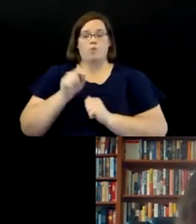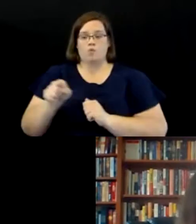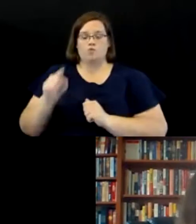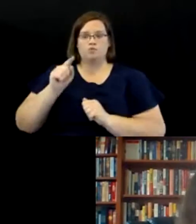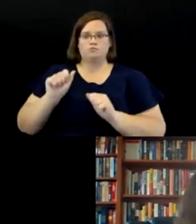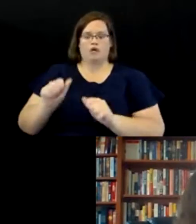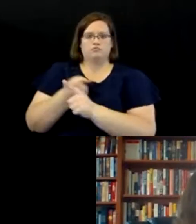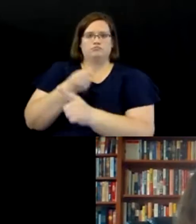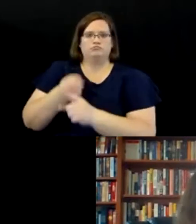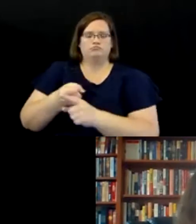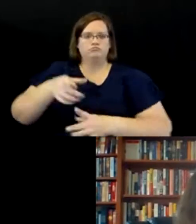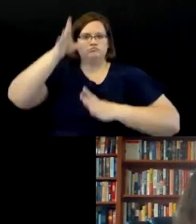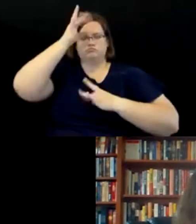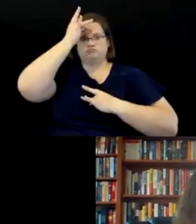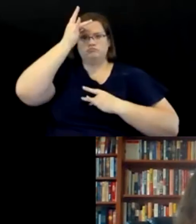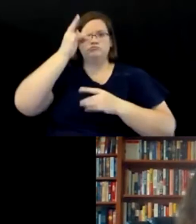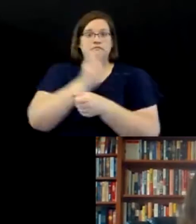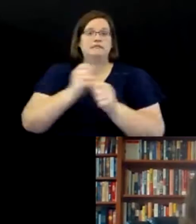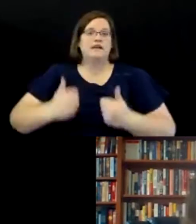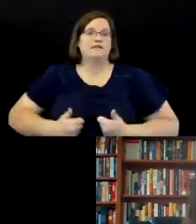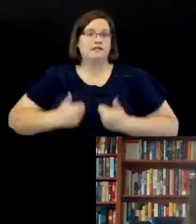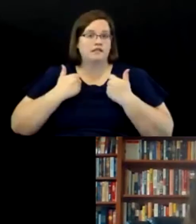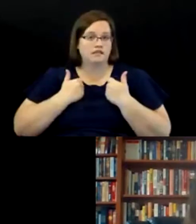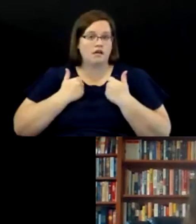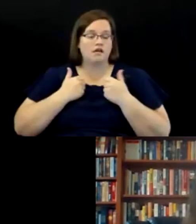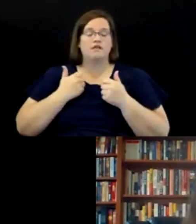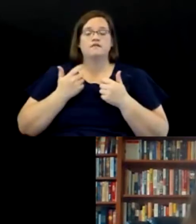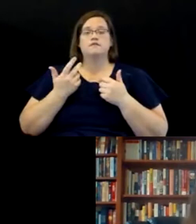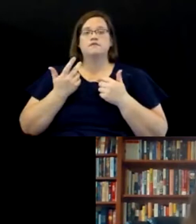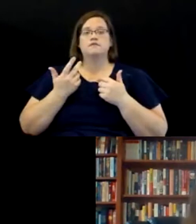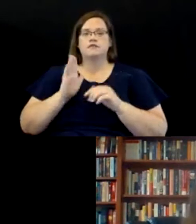aspects of our pandemic response, including the vaccine rollout. We're